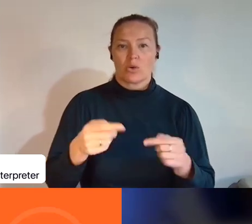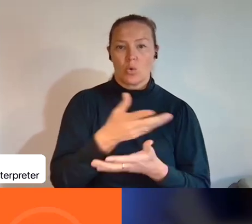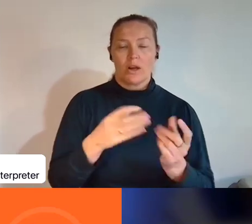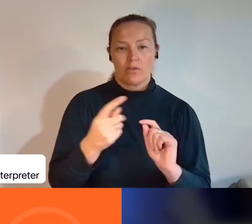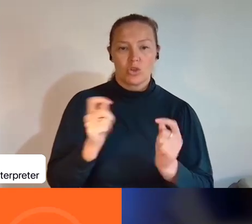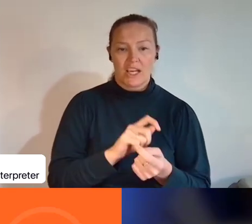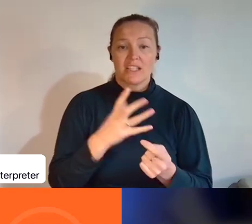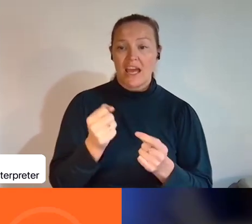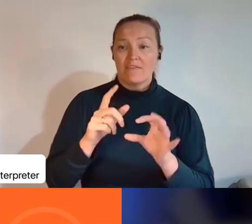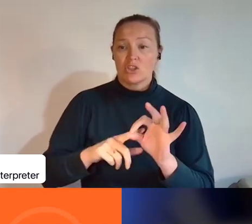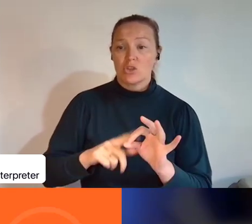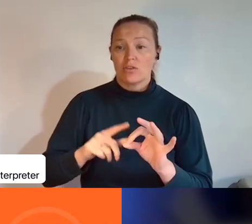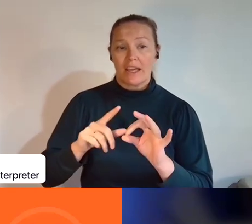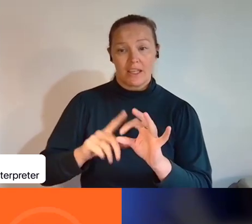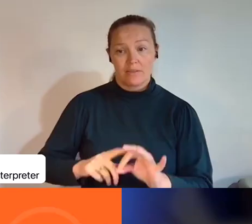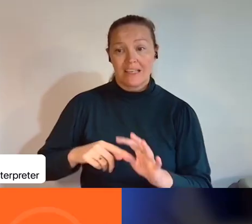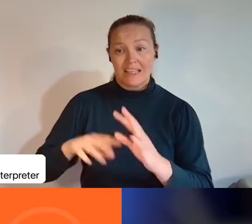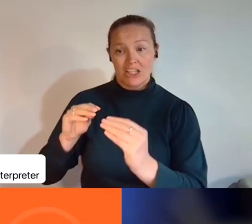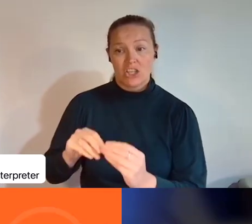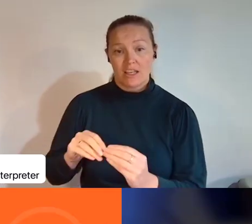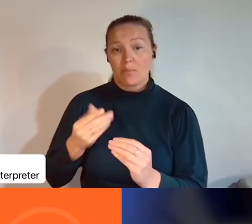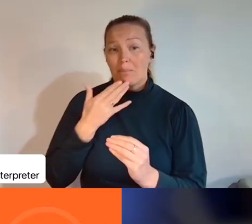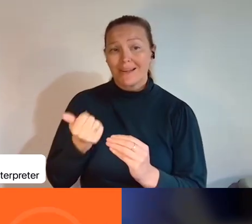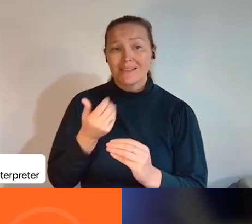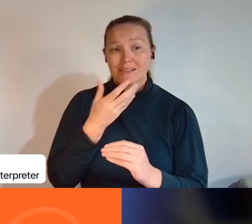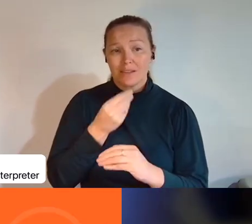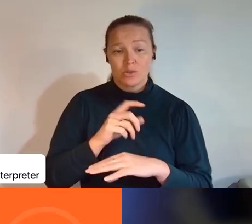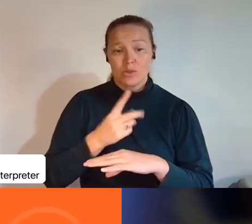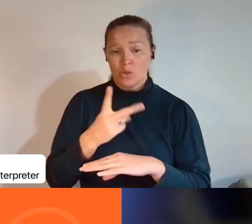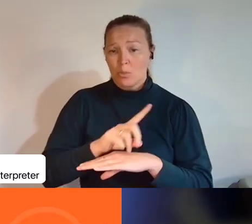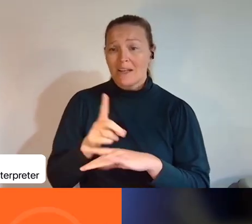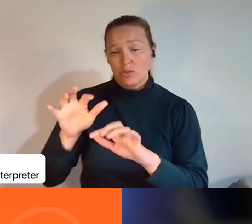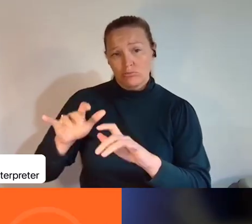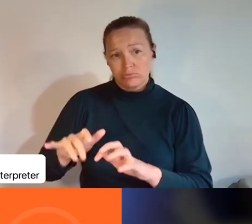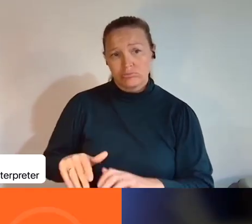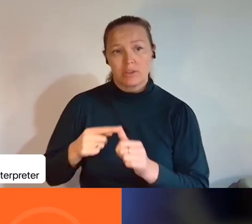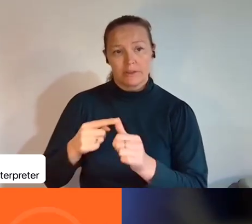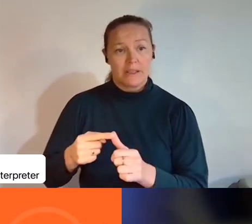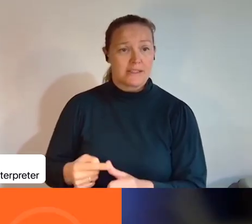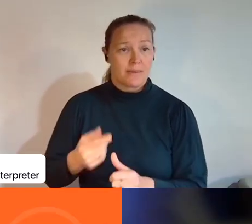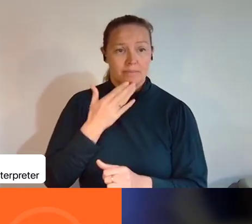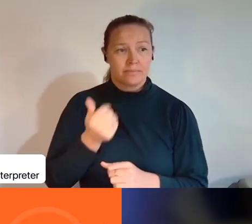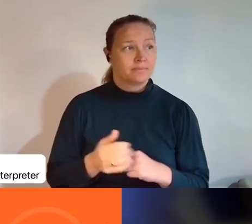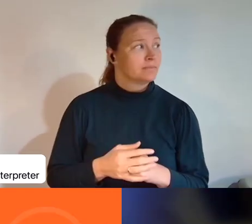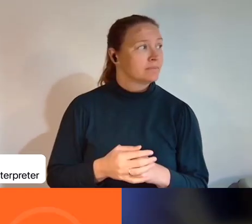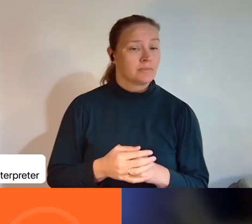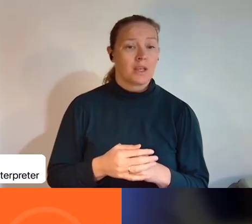for the audience. Please take 2 minutes to fill it out. Panellists, speakers and moderators,